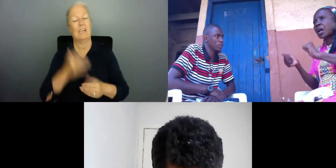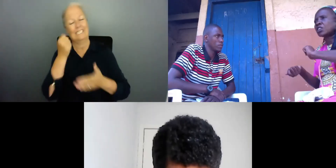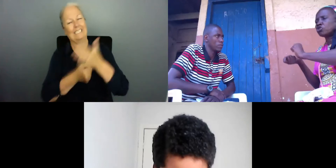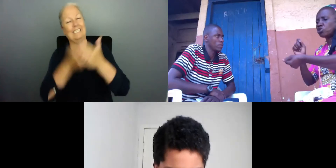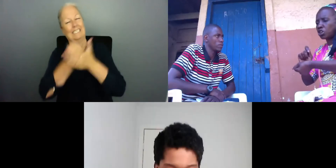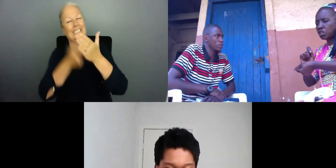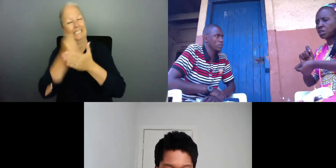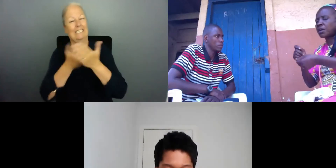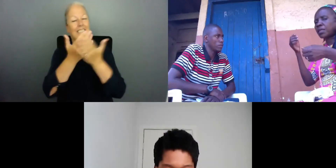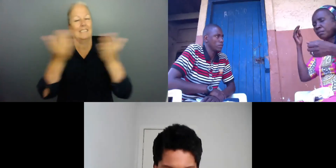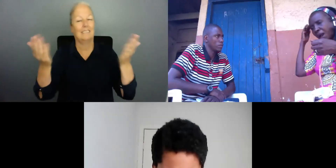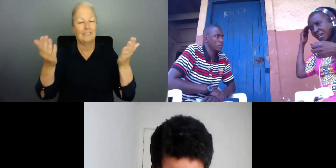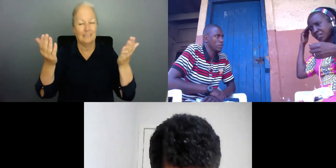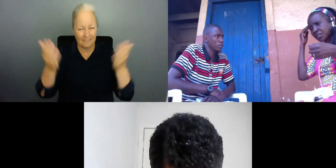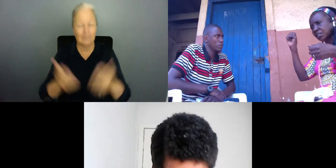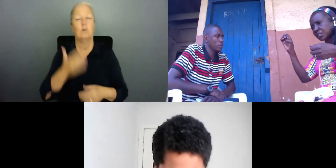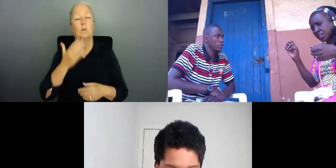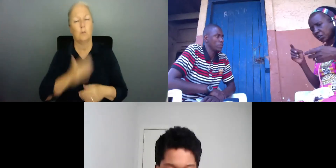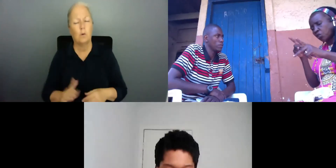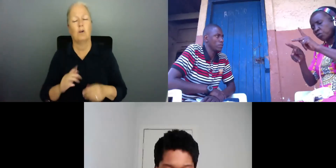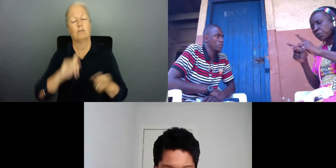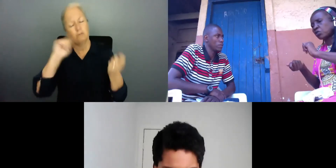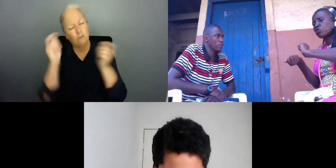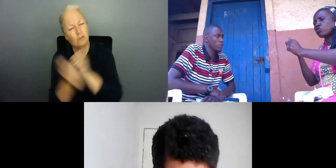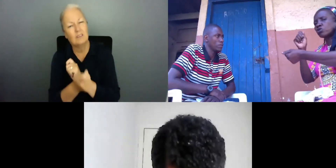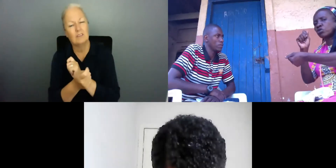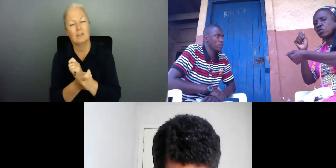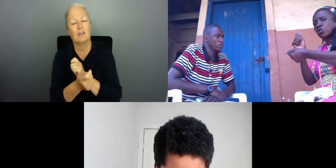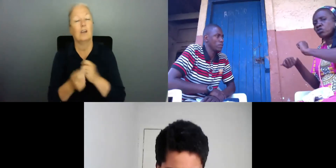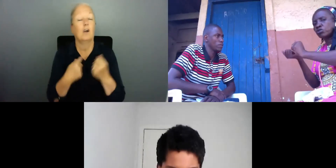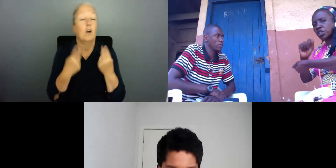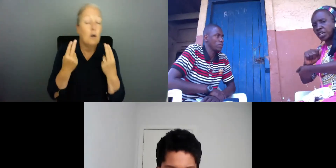to create transformation may we have the posture of demanding measures from